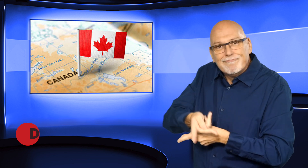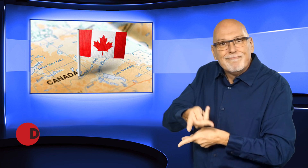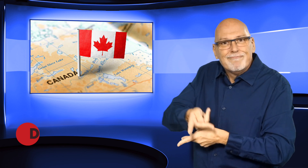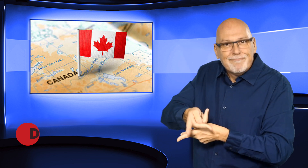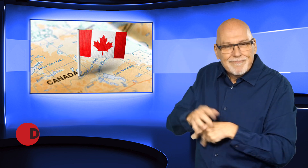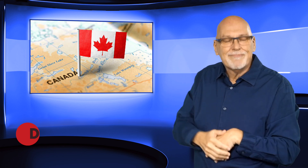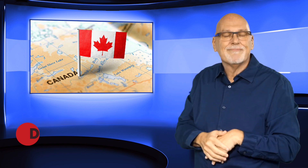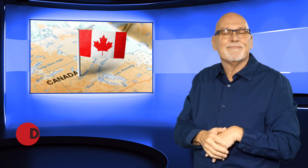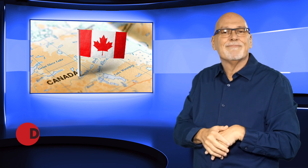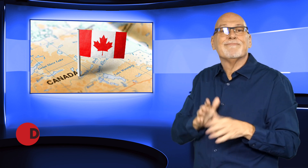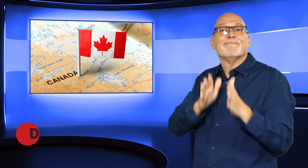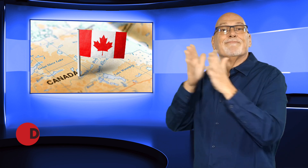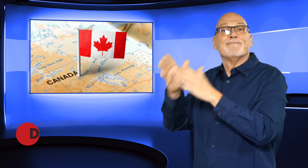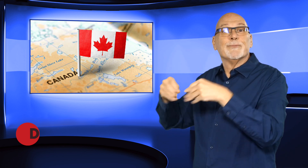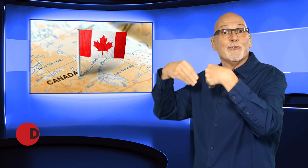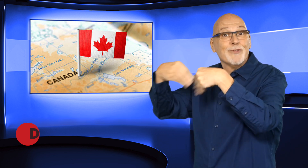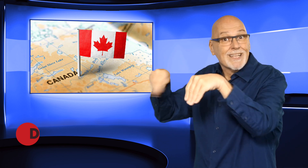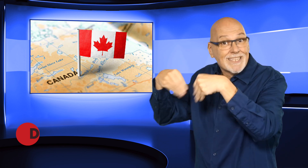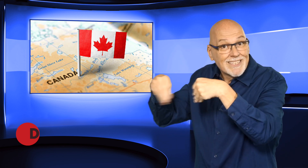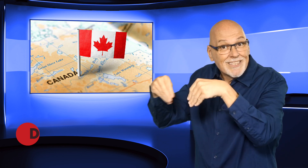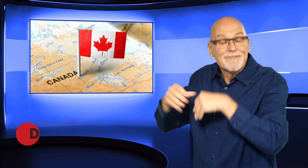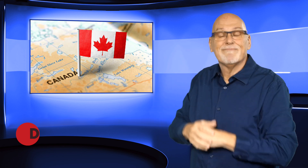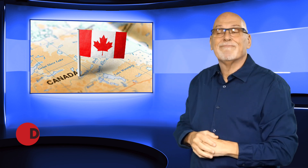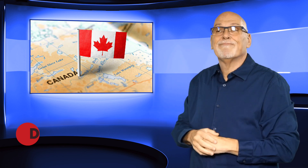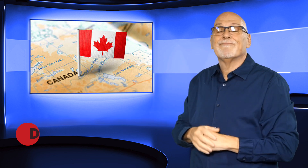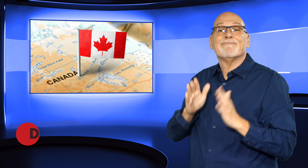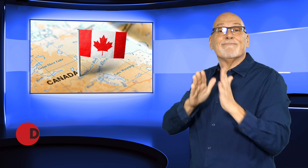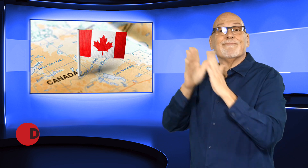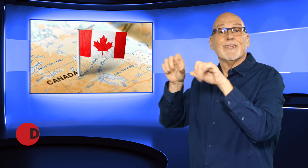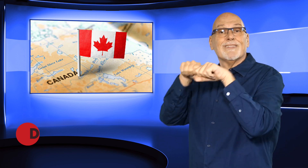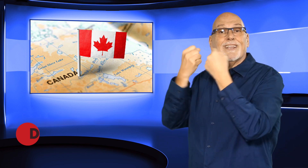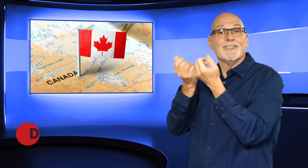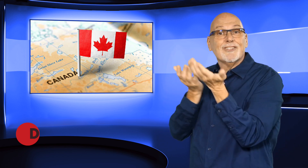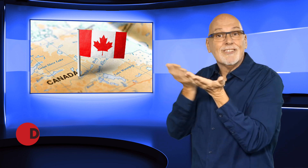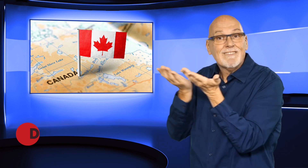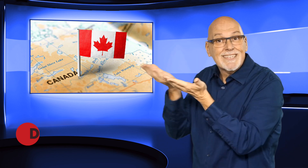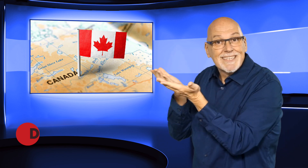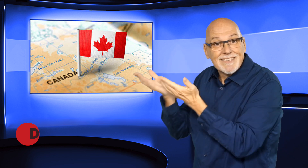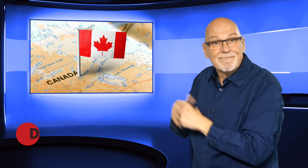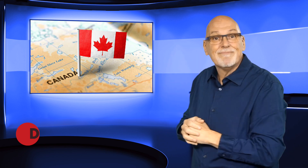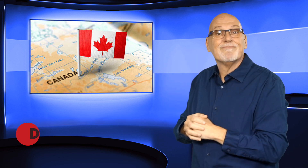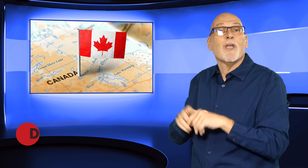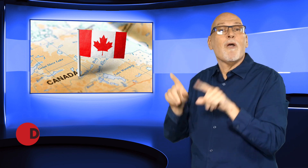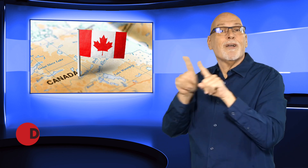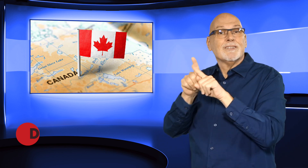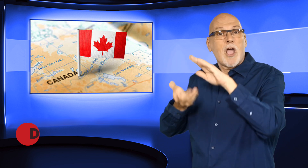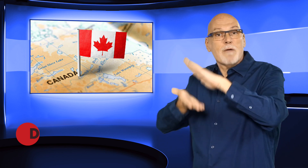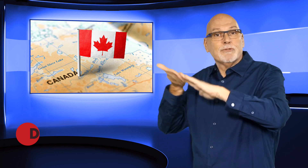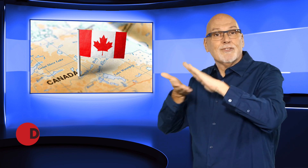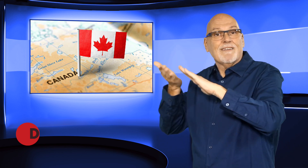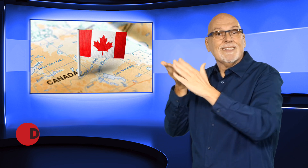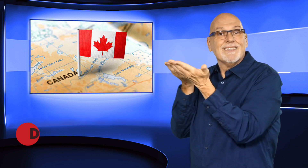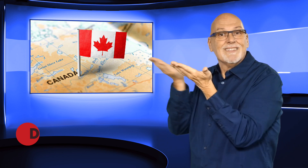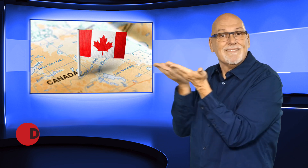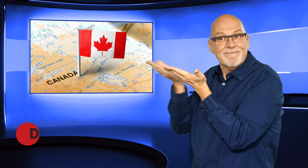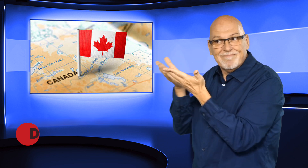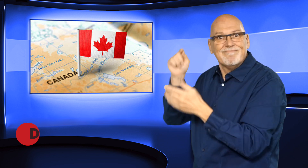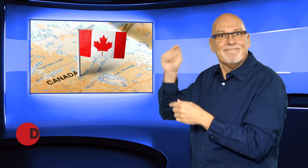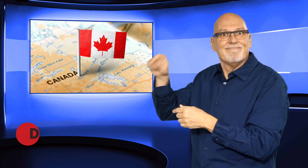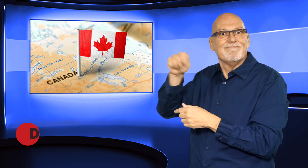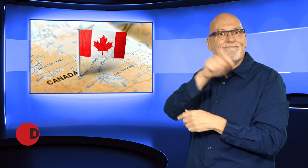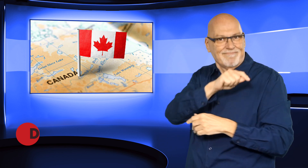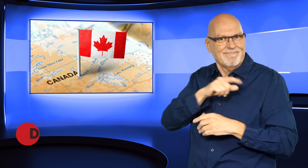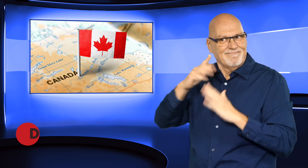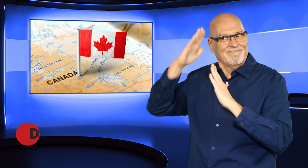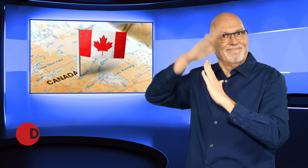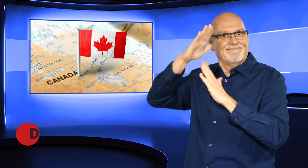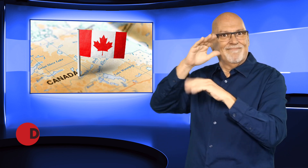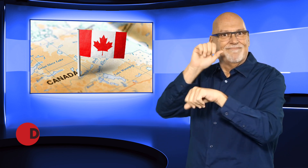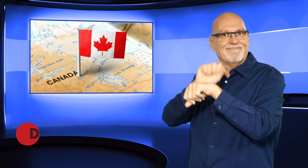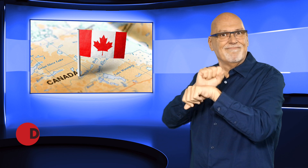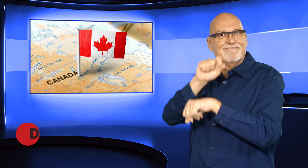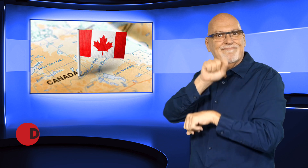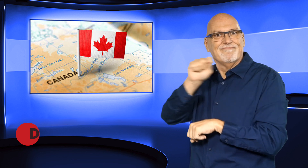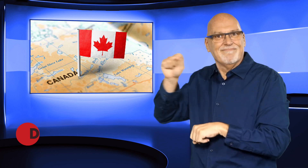childhood care, retail, social services, and administrative services.